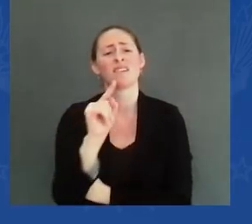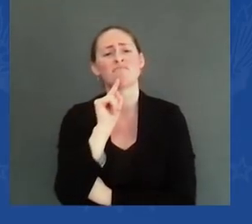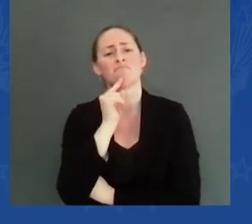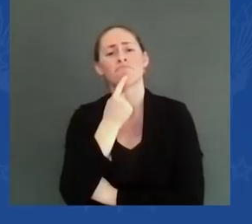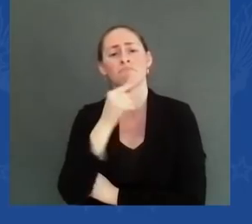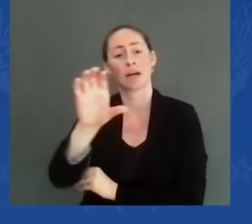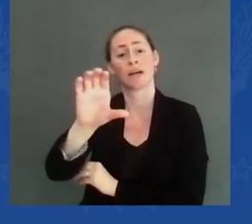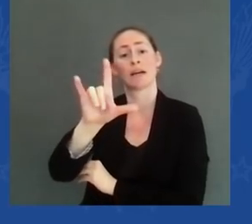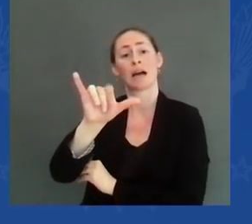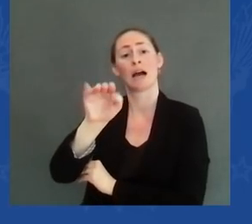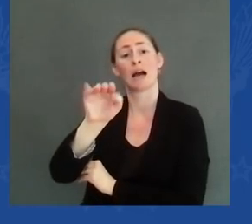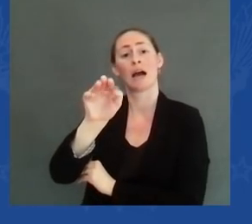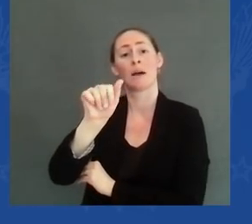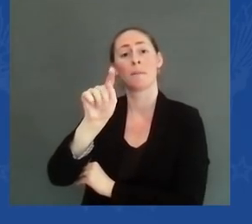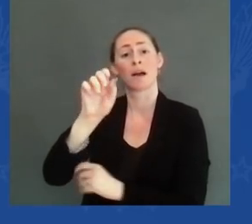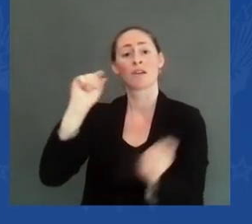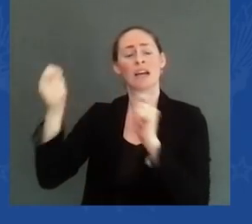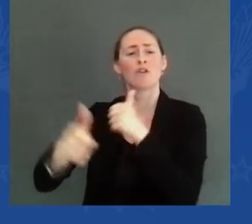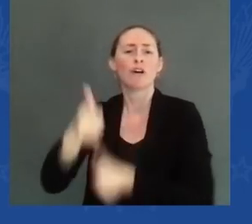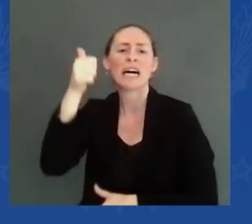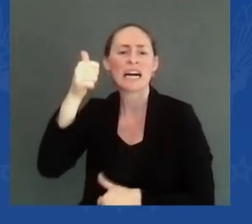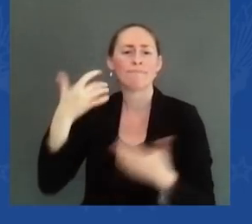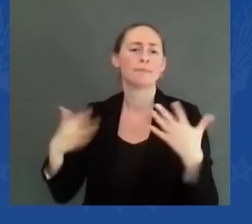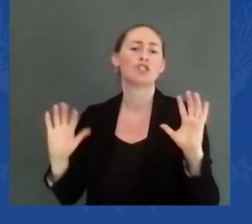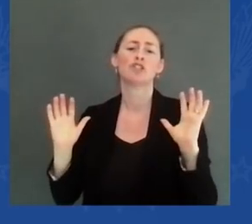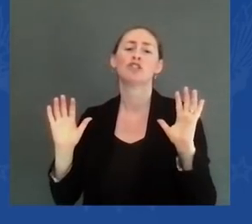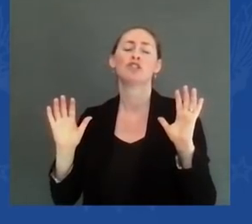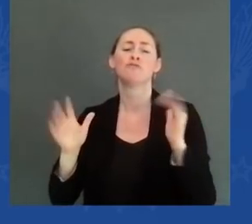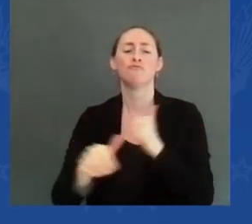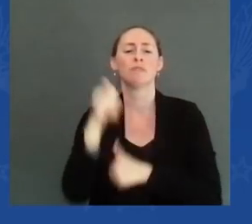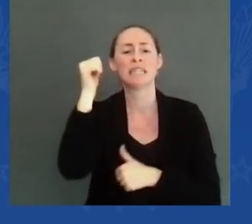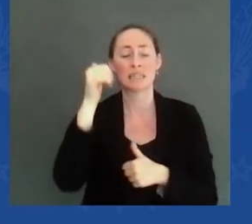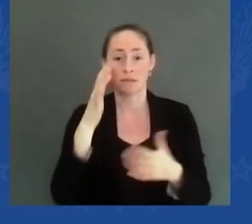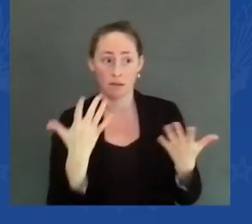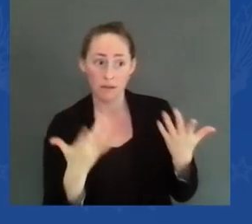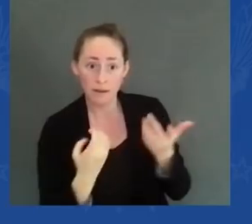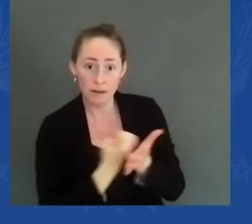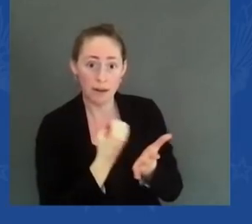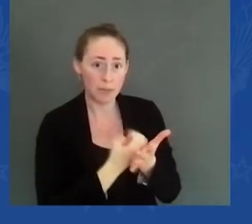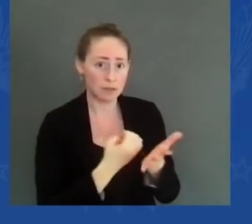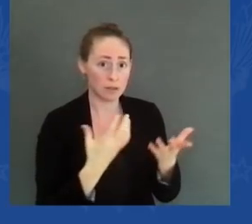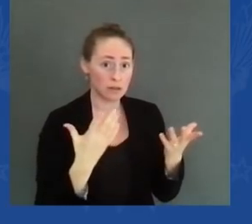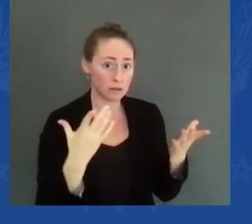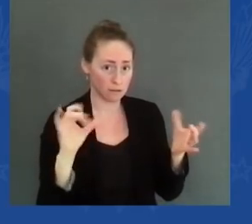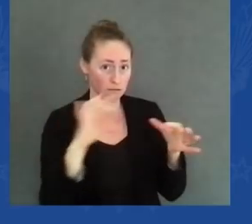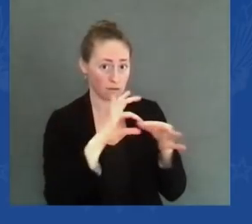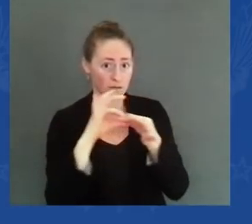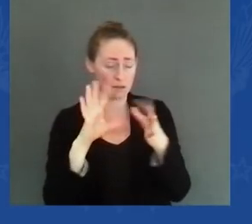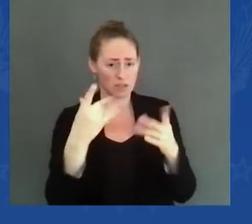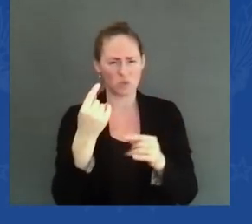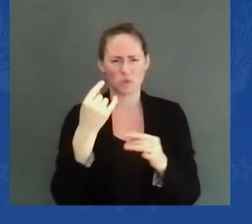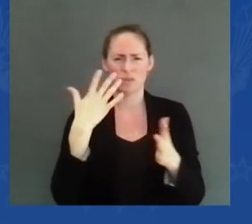And the threat is here; it's not going to get any better. The question: Can it get worse?